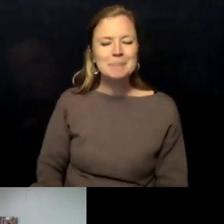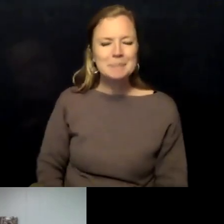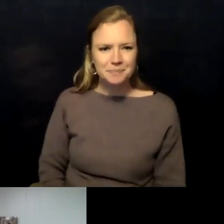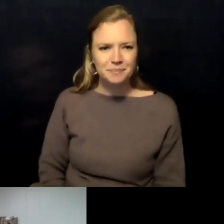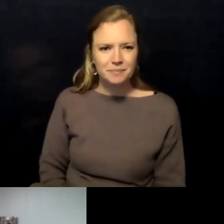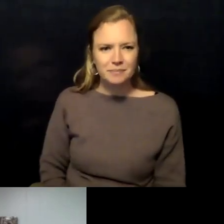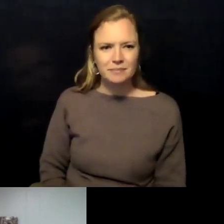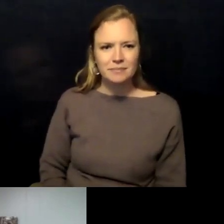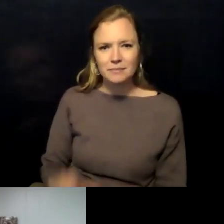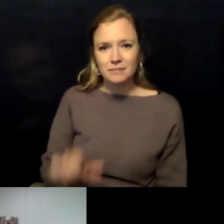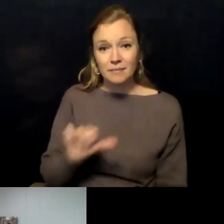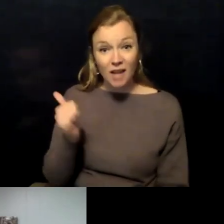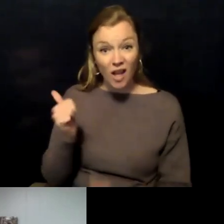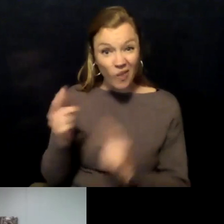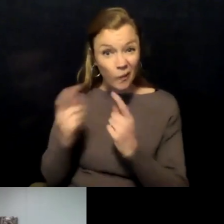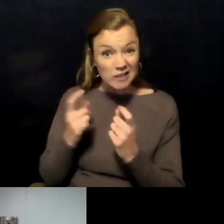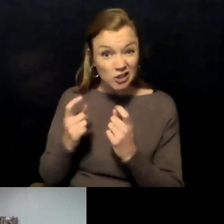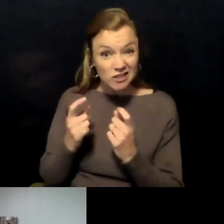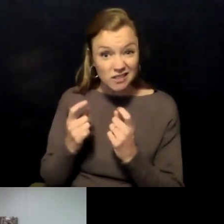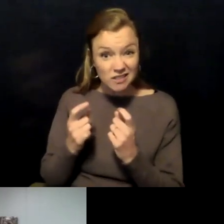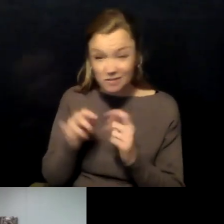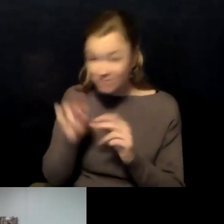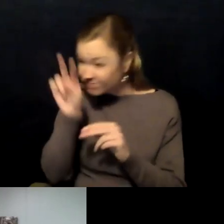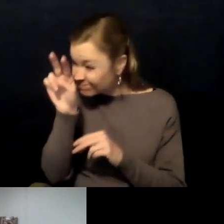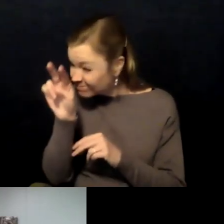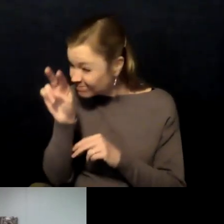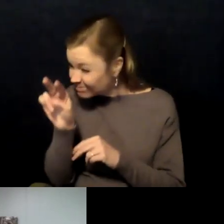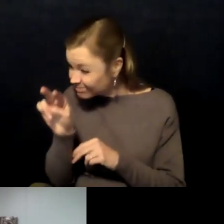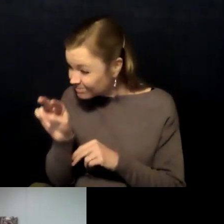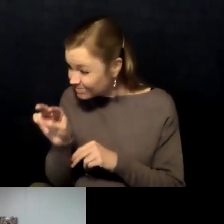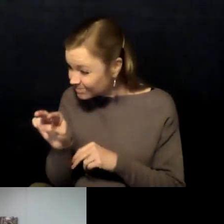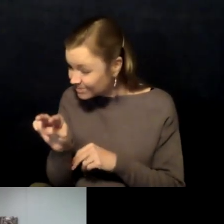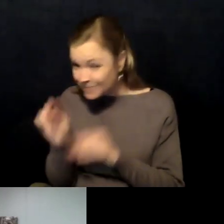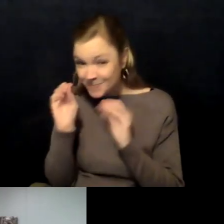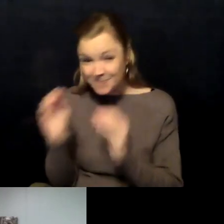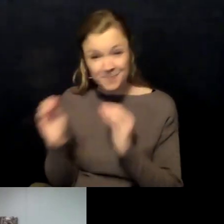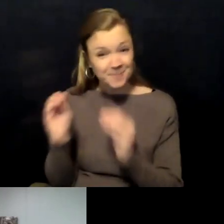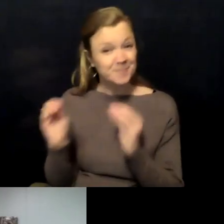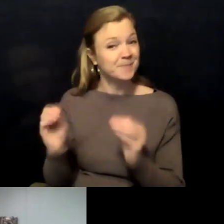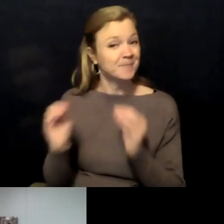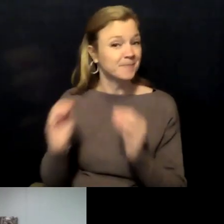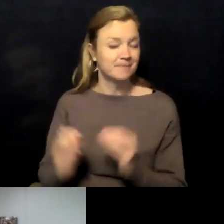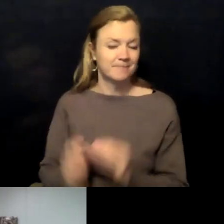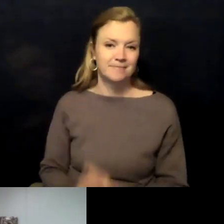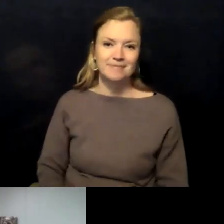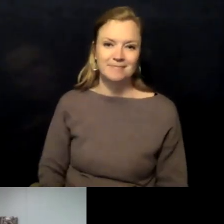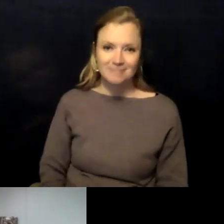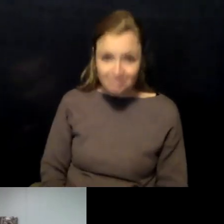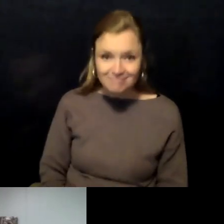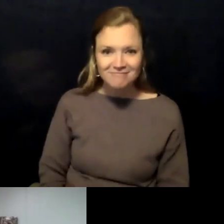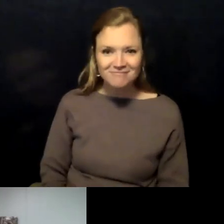in. I don't see any just